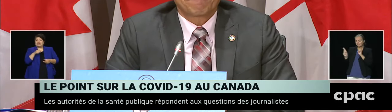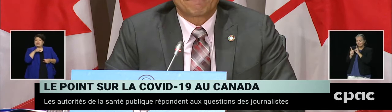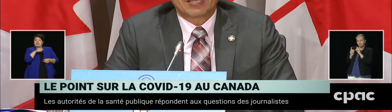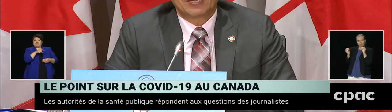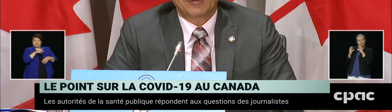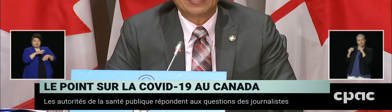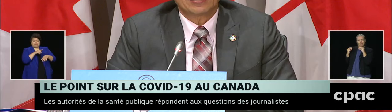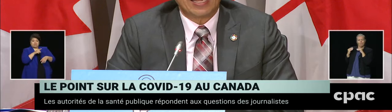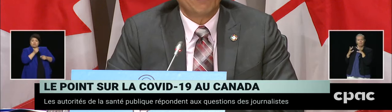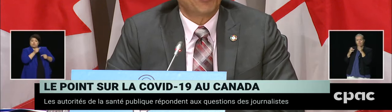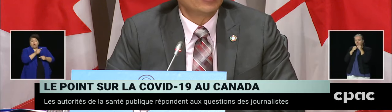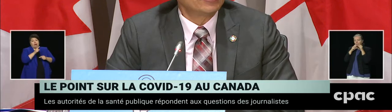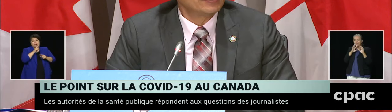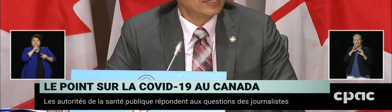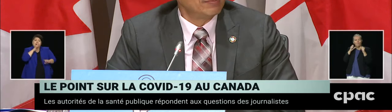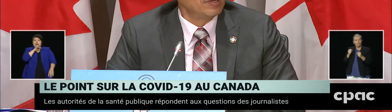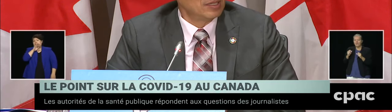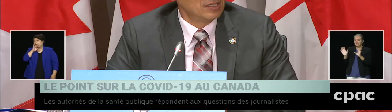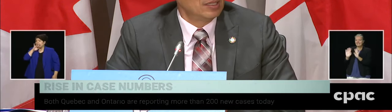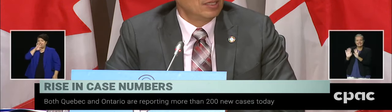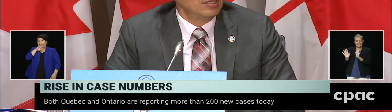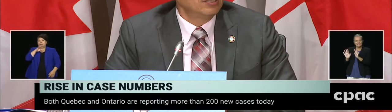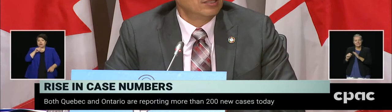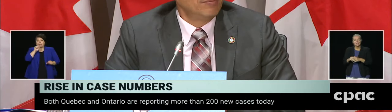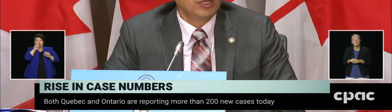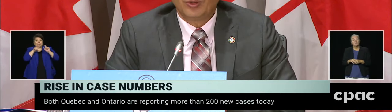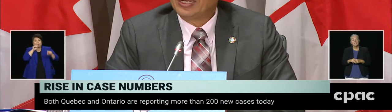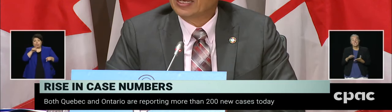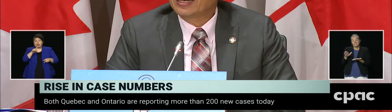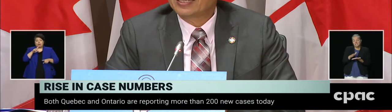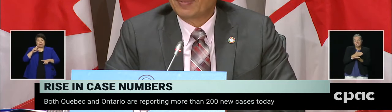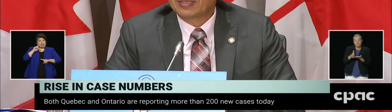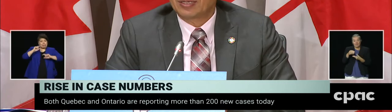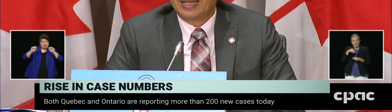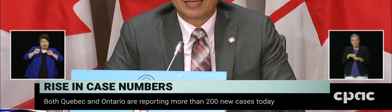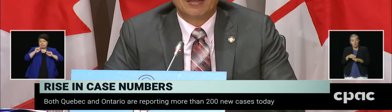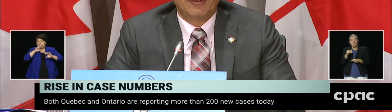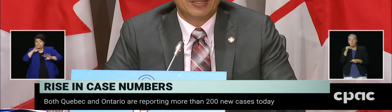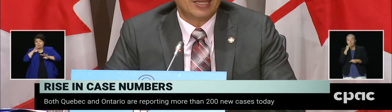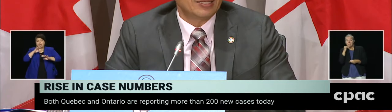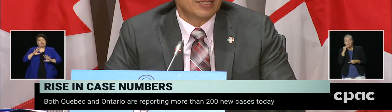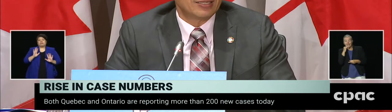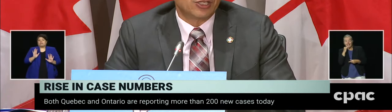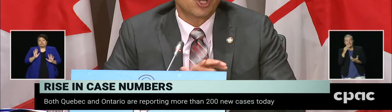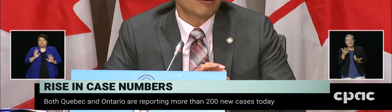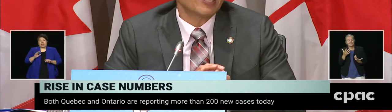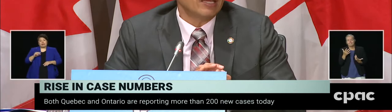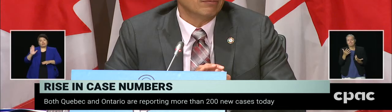PEOPLE ARE TOLD NOT TO SPEAK